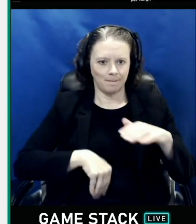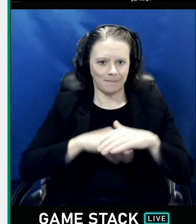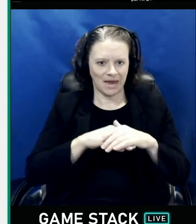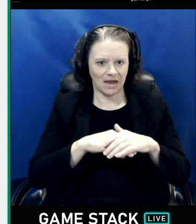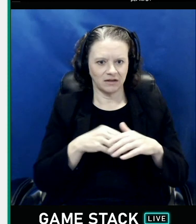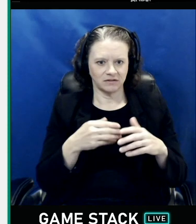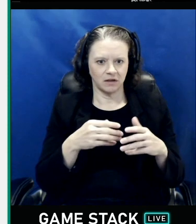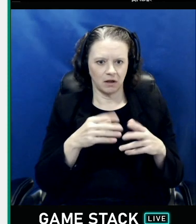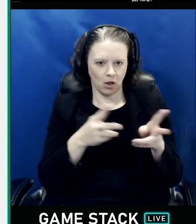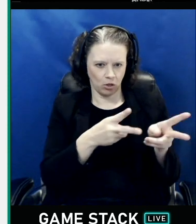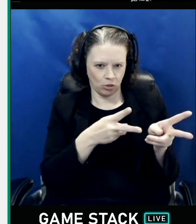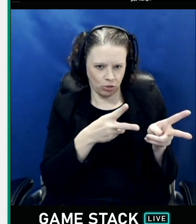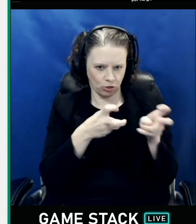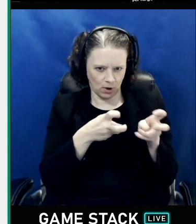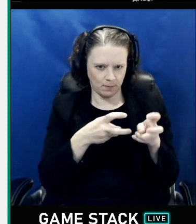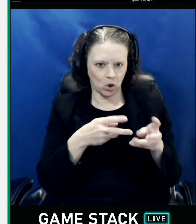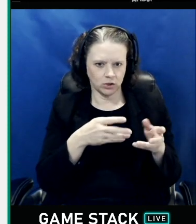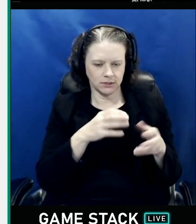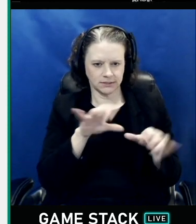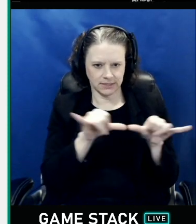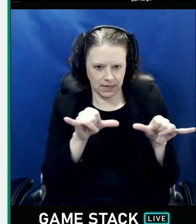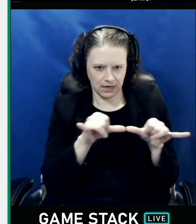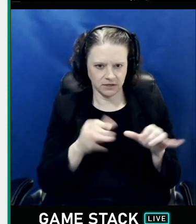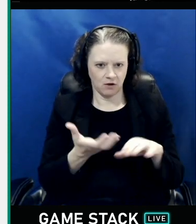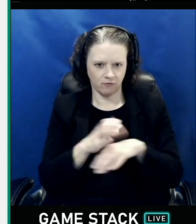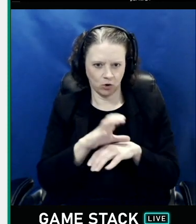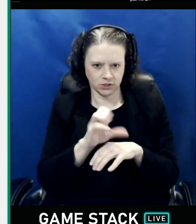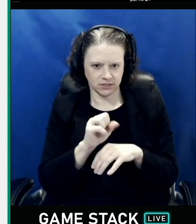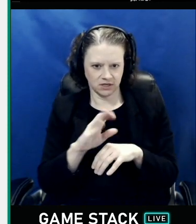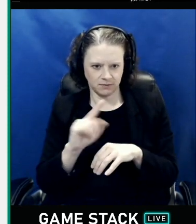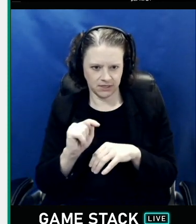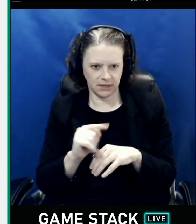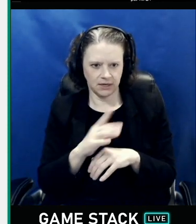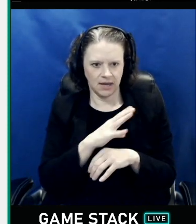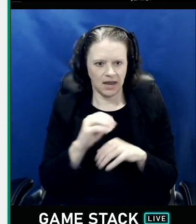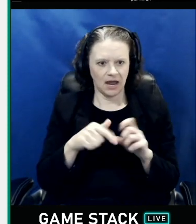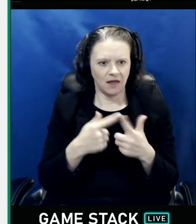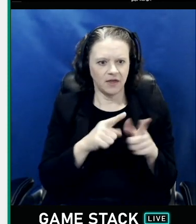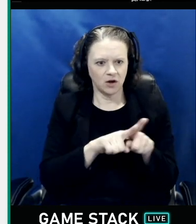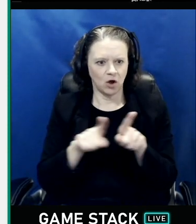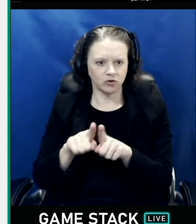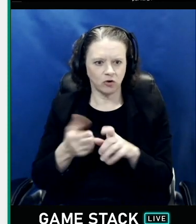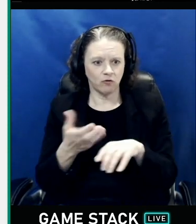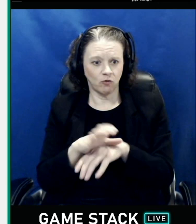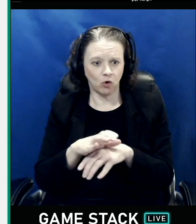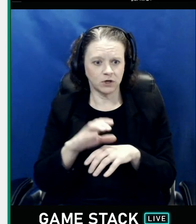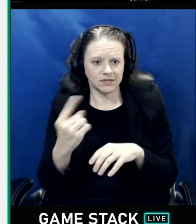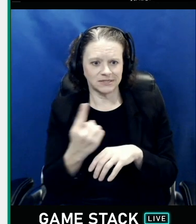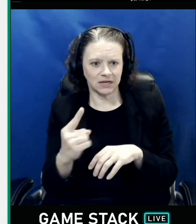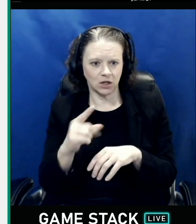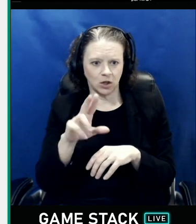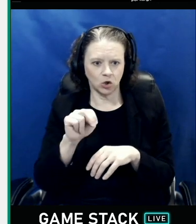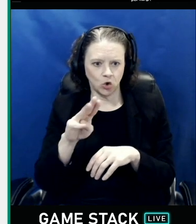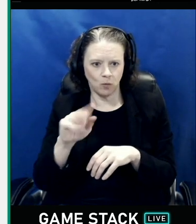and Force Single NUMA Node which will implicitly force a single processor group. And finally, avoid setting the thread pool